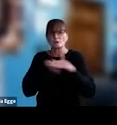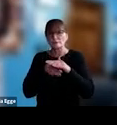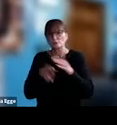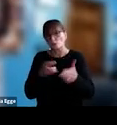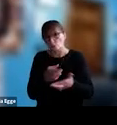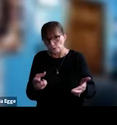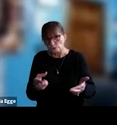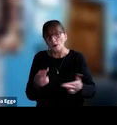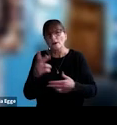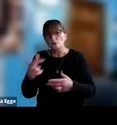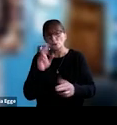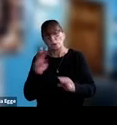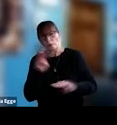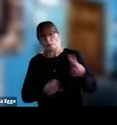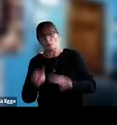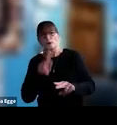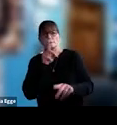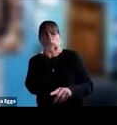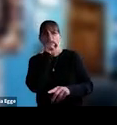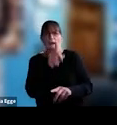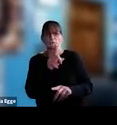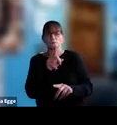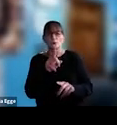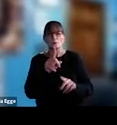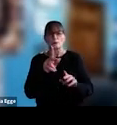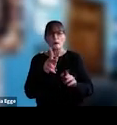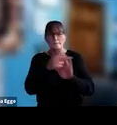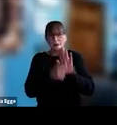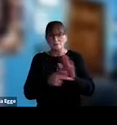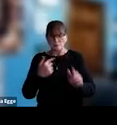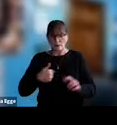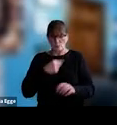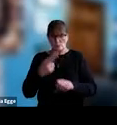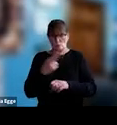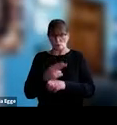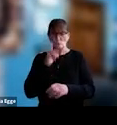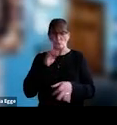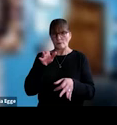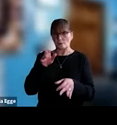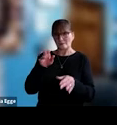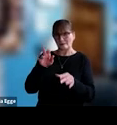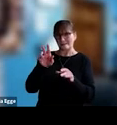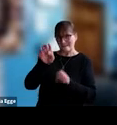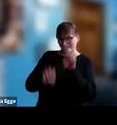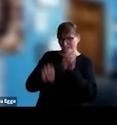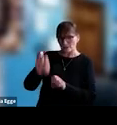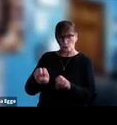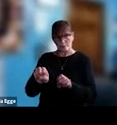you can take a look, but these are the actual policies that we use when we're evaluating cases, the Social Security policy.